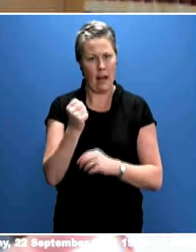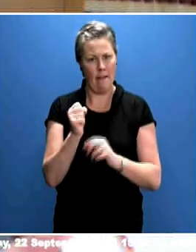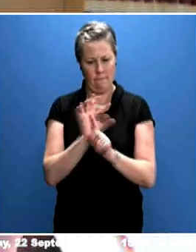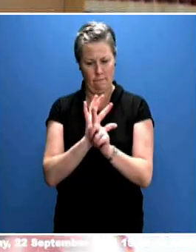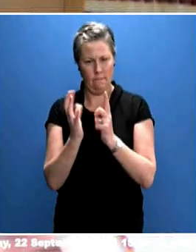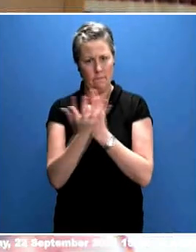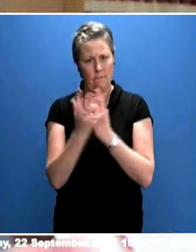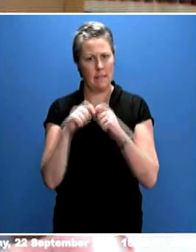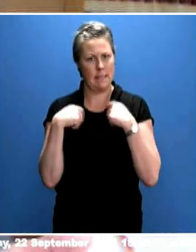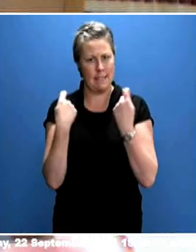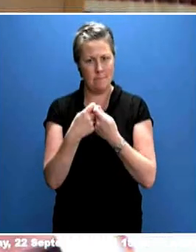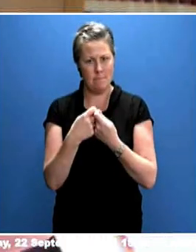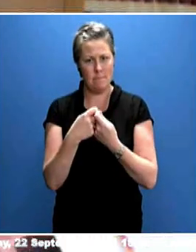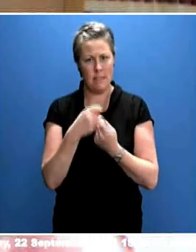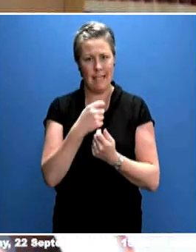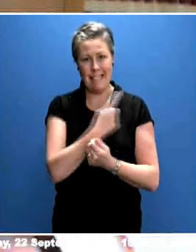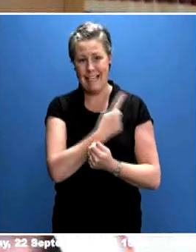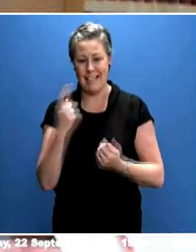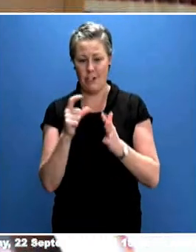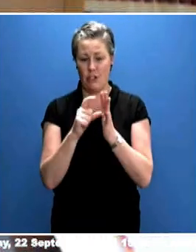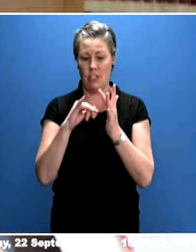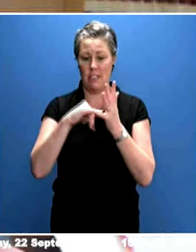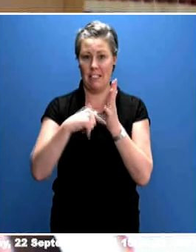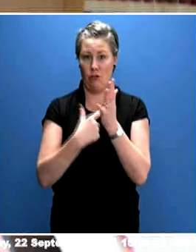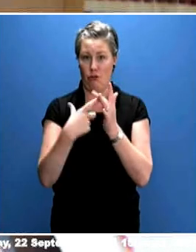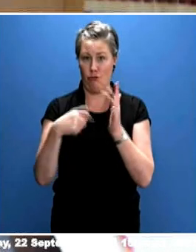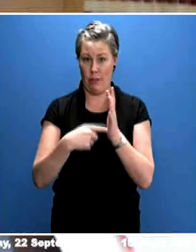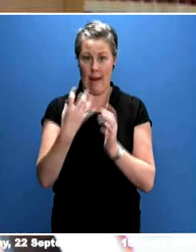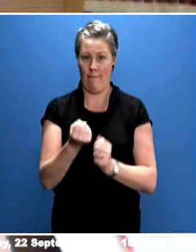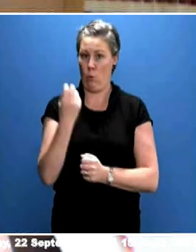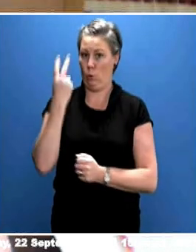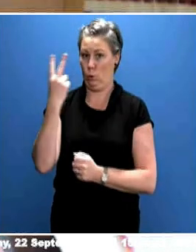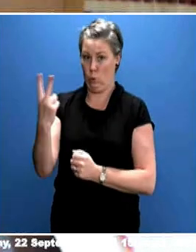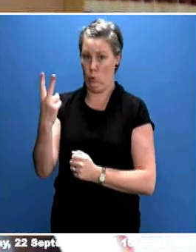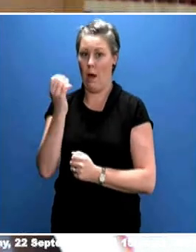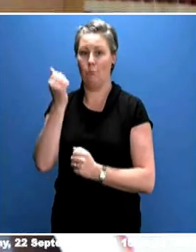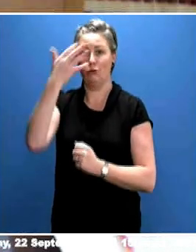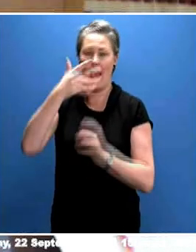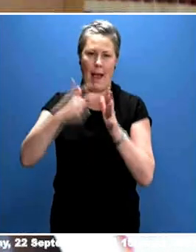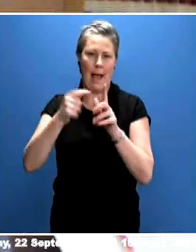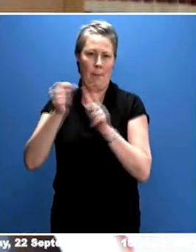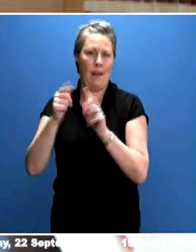all our districts have now two Aboriginal practice leaders, and the role of our